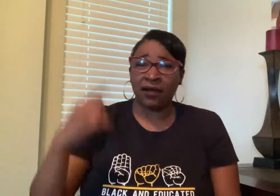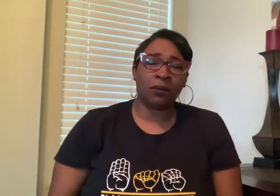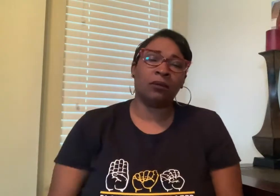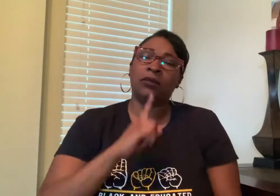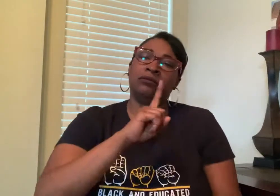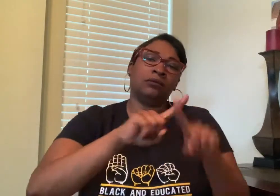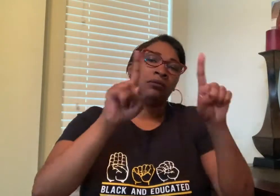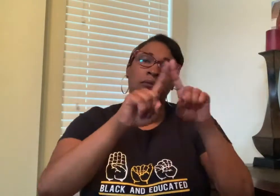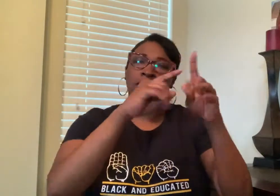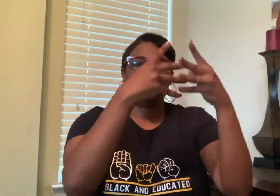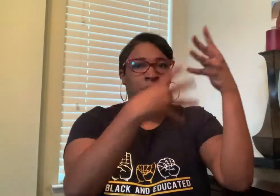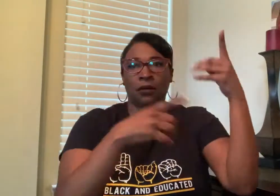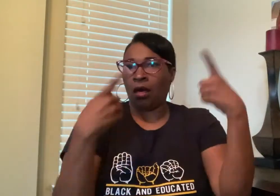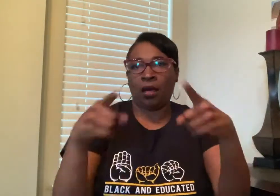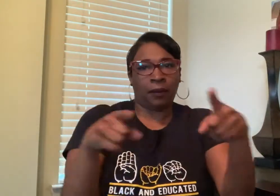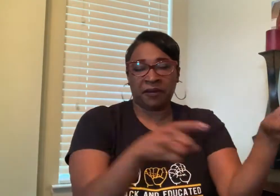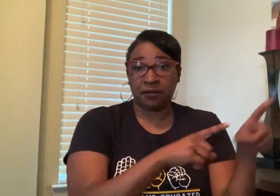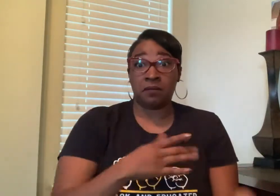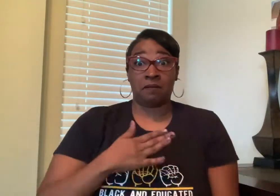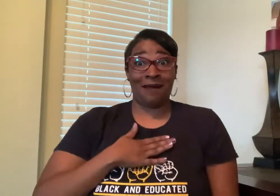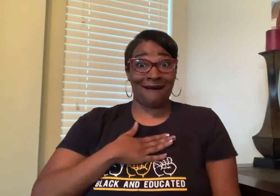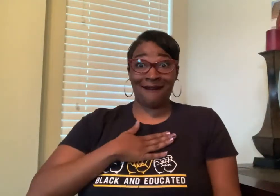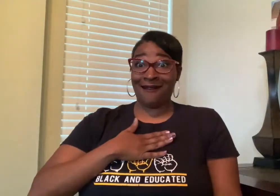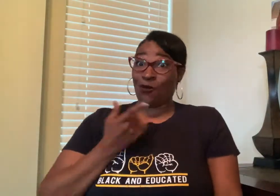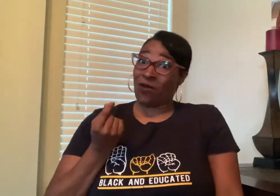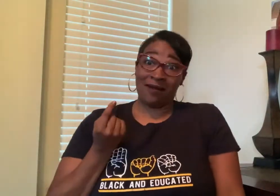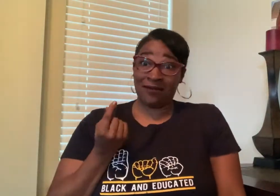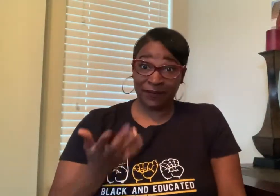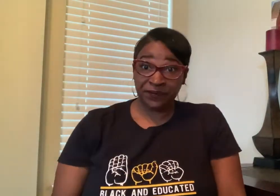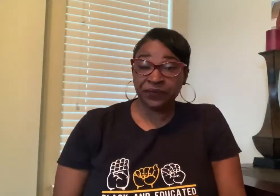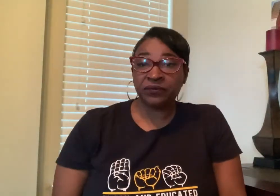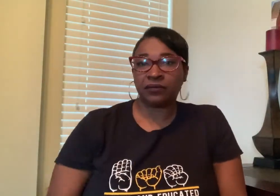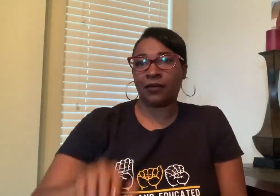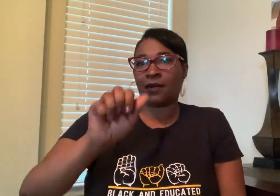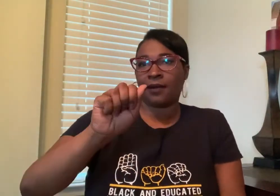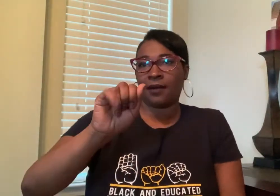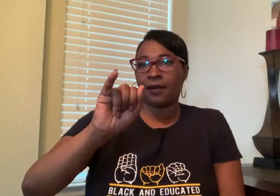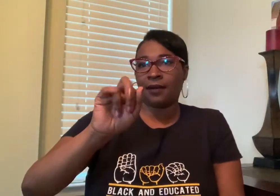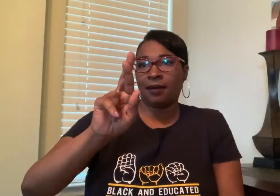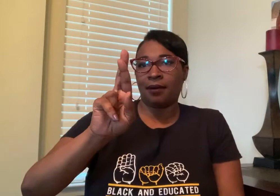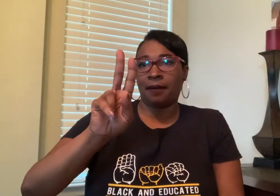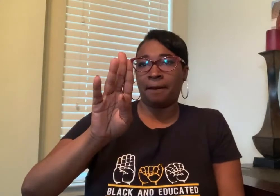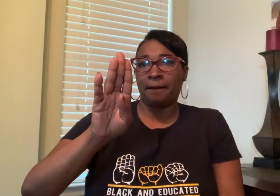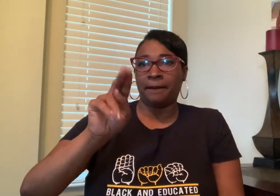driving while black... it can happen in many ways. My experience in particular